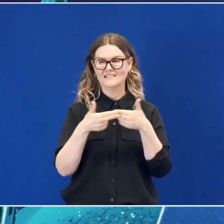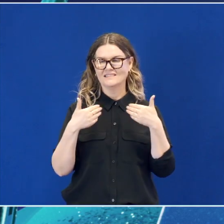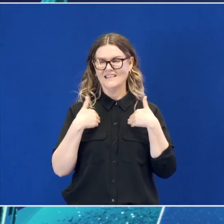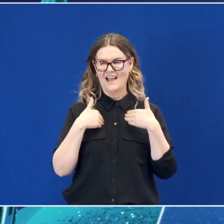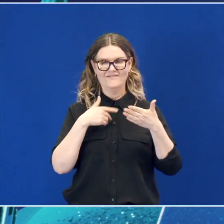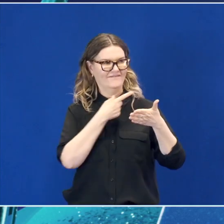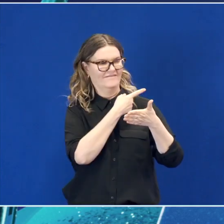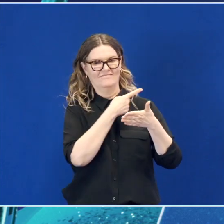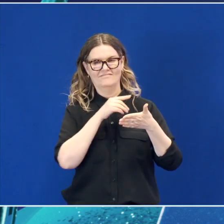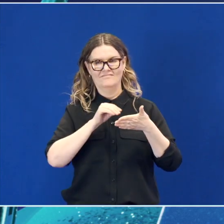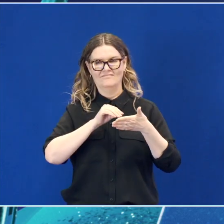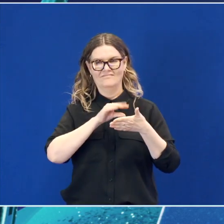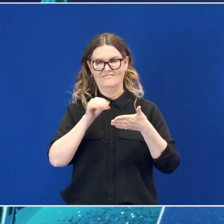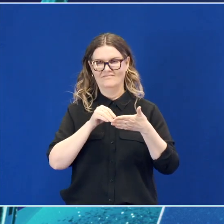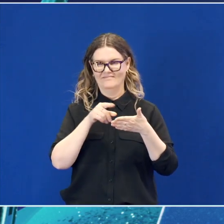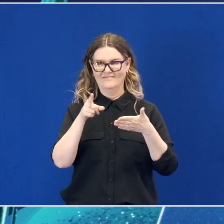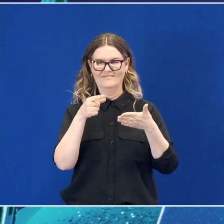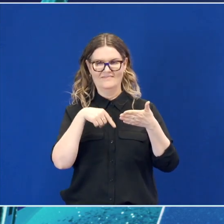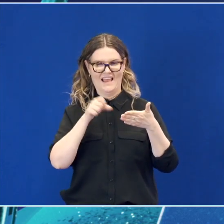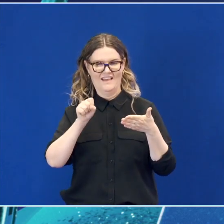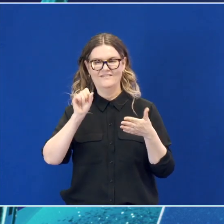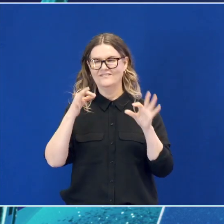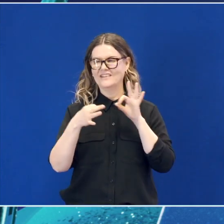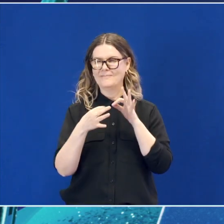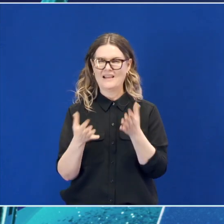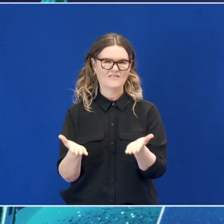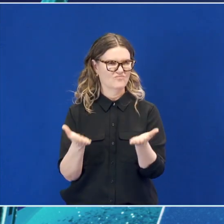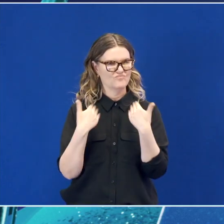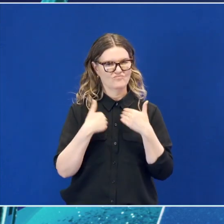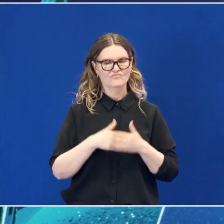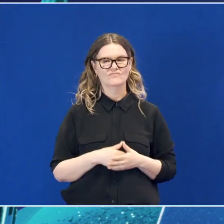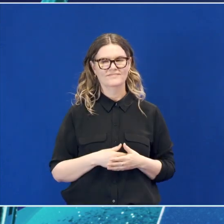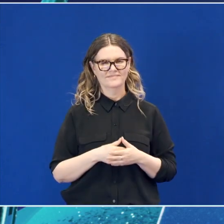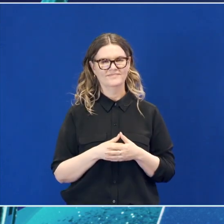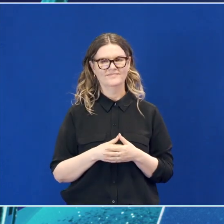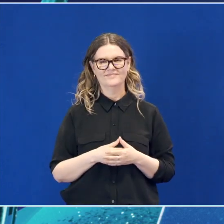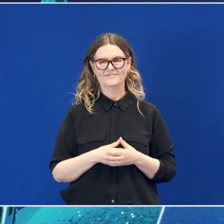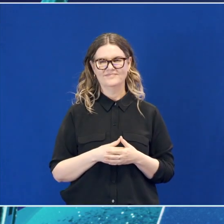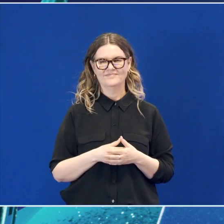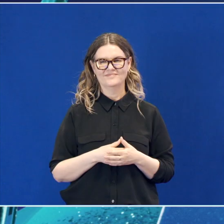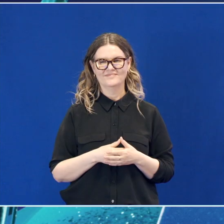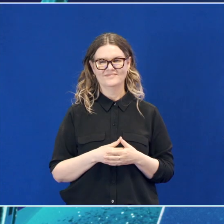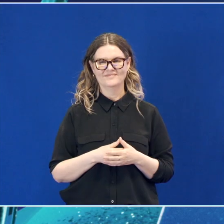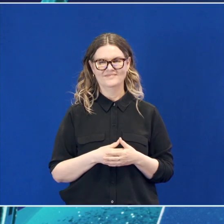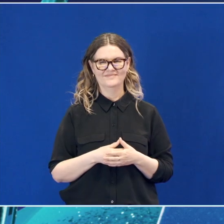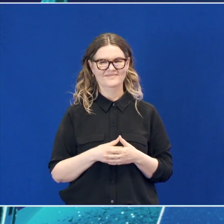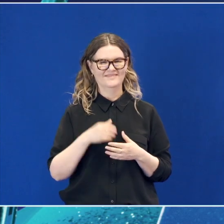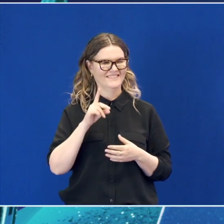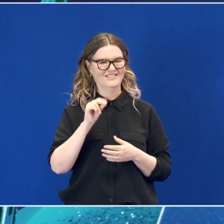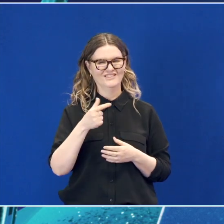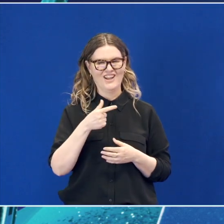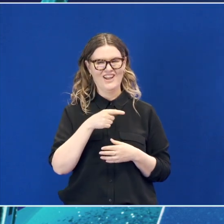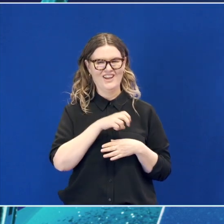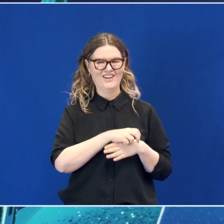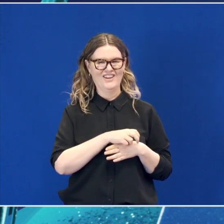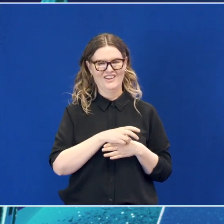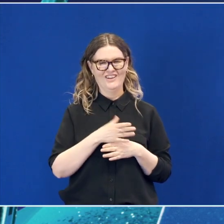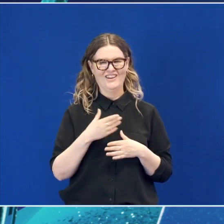that as well. And feel free to come up and ask us questions afterwards. The title slide of this also has all of our LinkedIns,